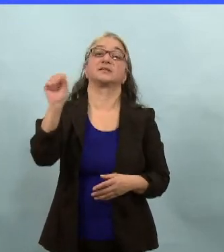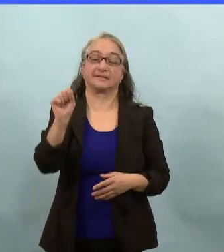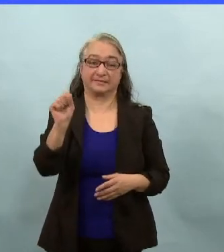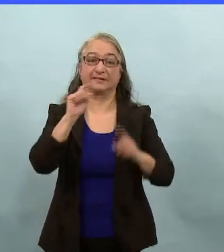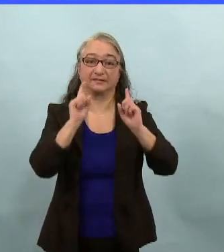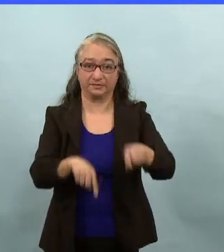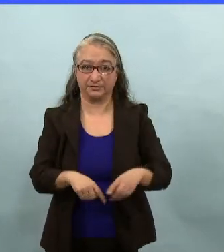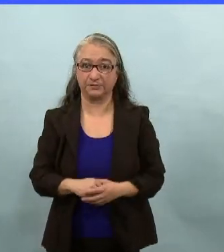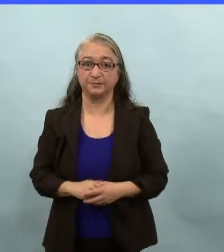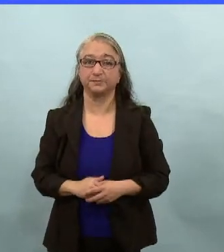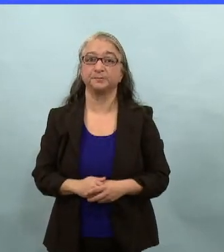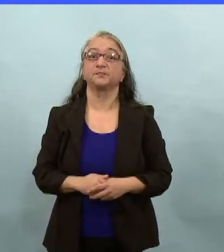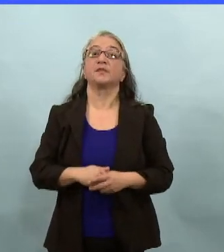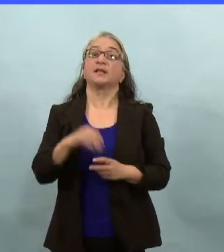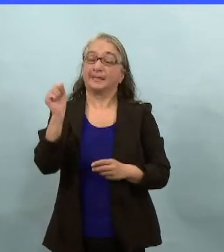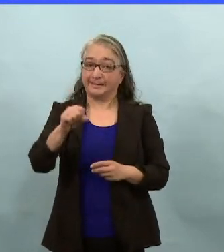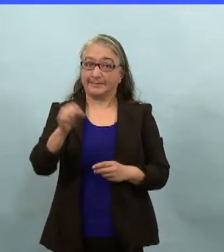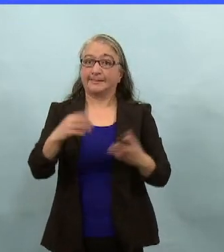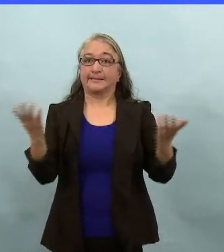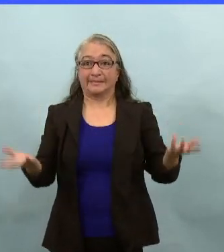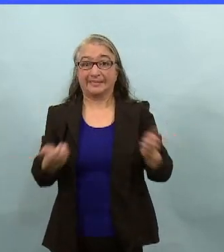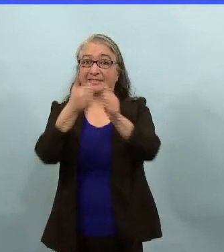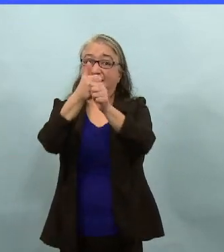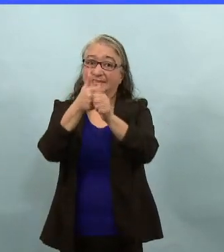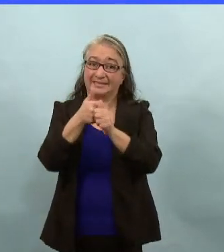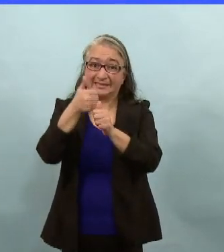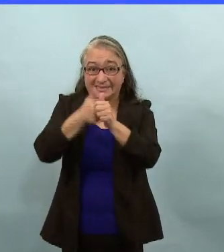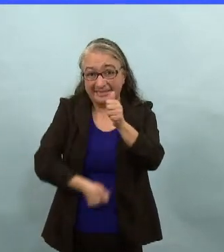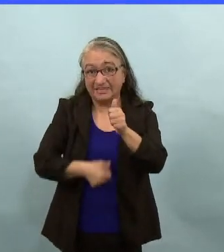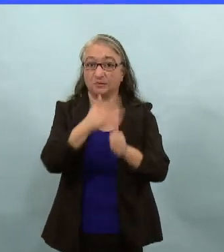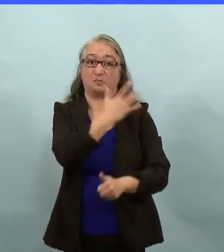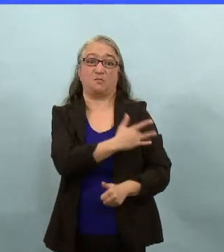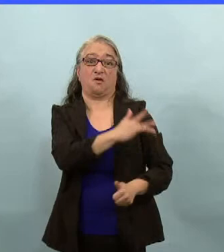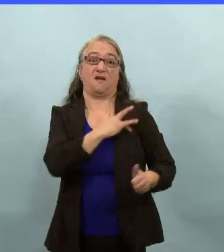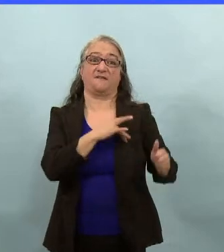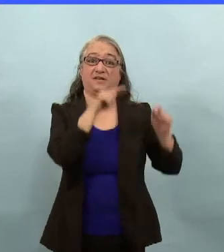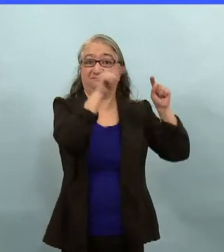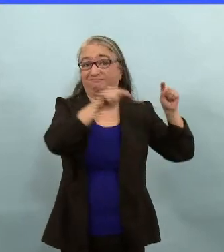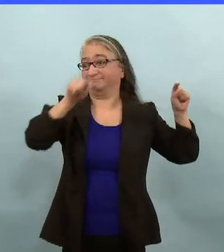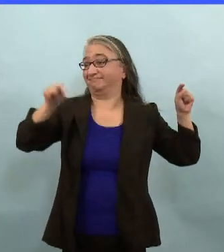of restrictions or not this is running into our communities and this is why manitobans need to